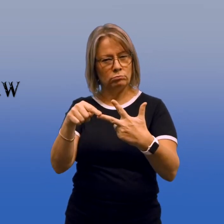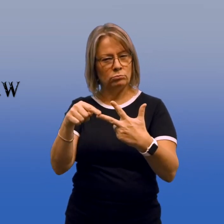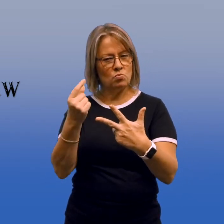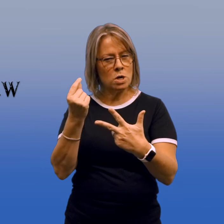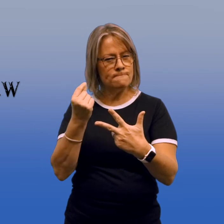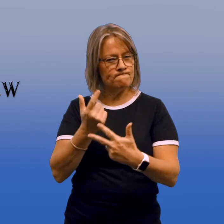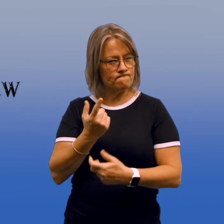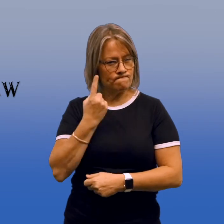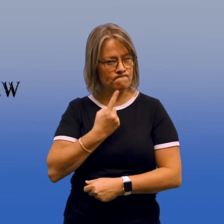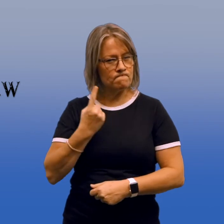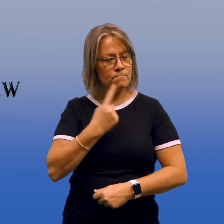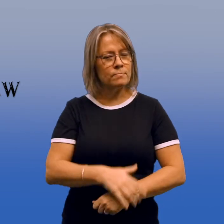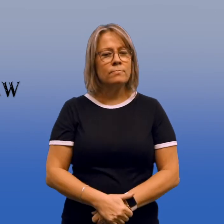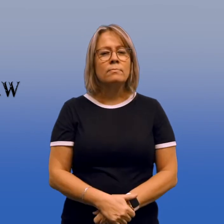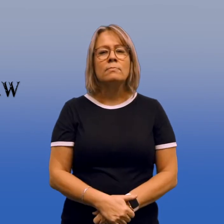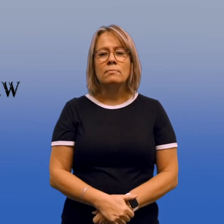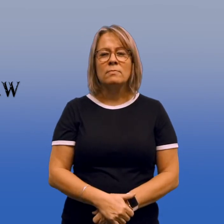What three wishes did he make?